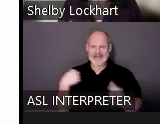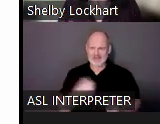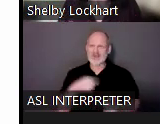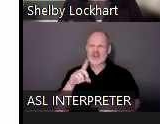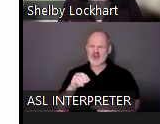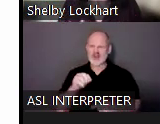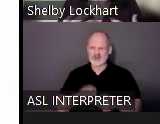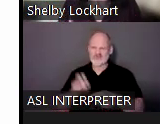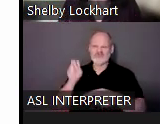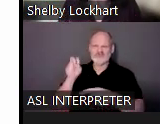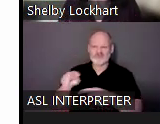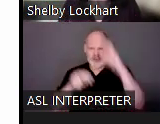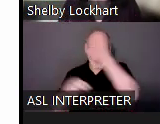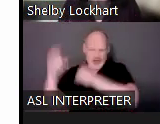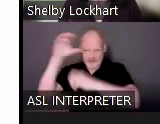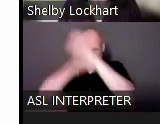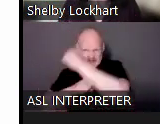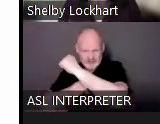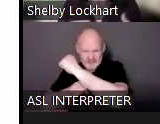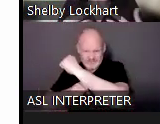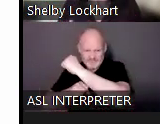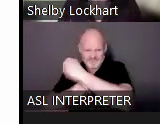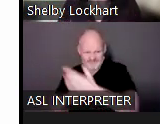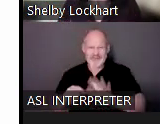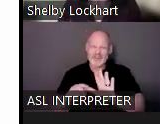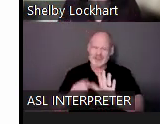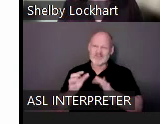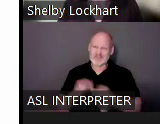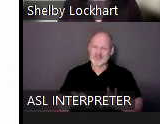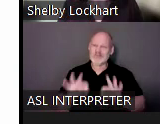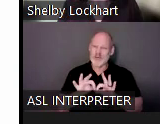what we assumed, so I really can't say that enough - go out and ask the people who are